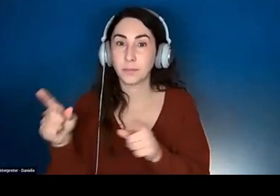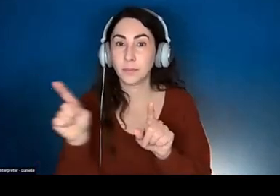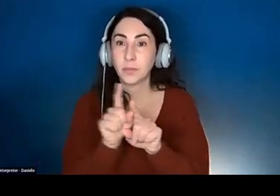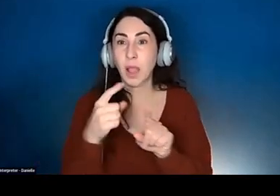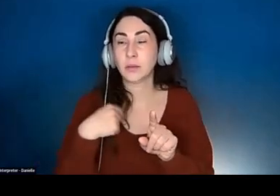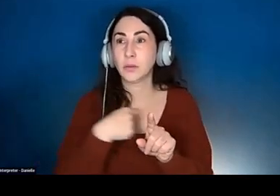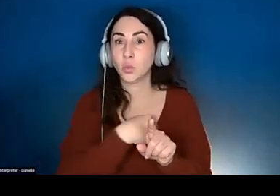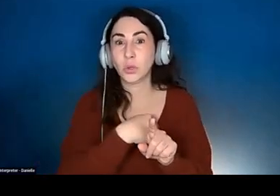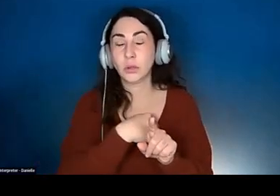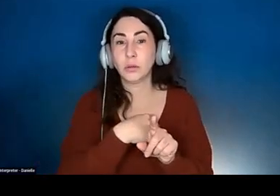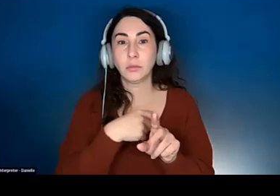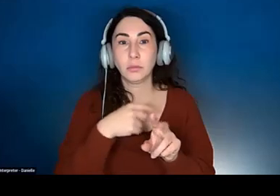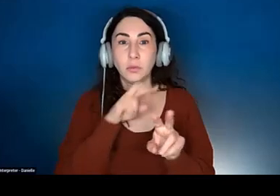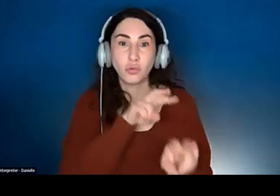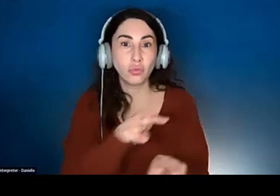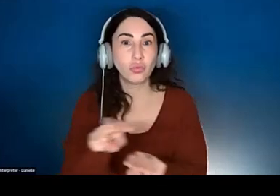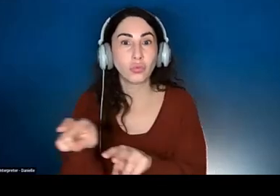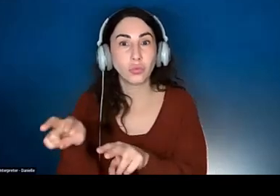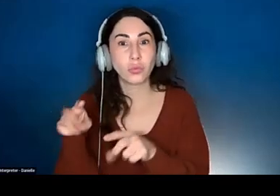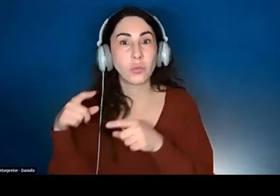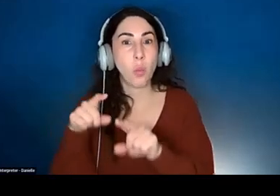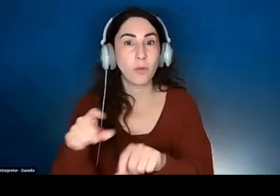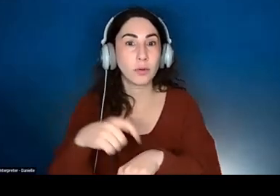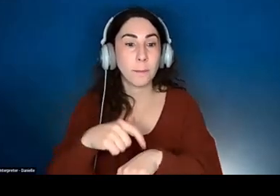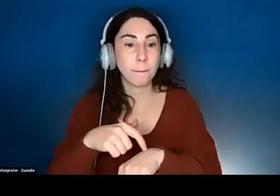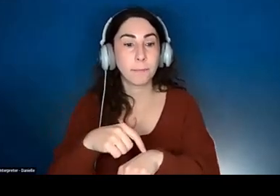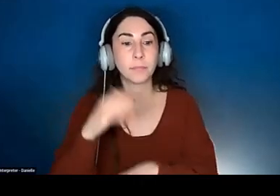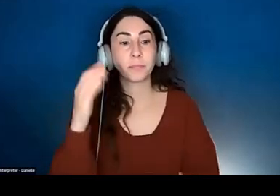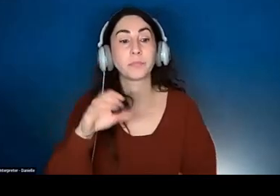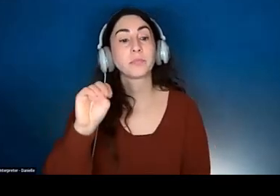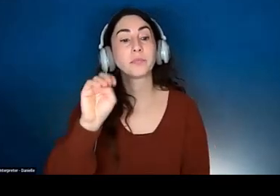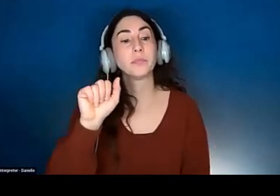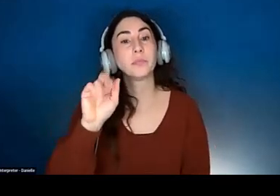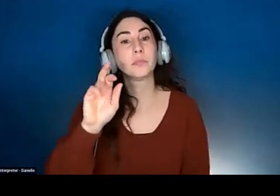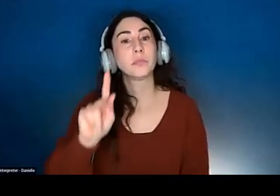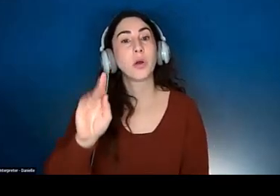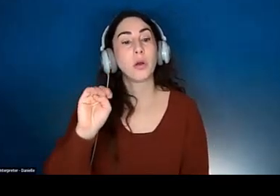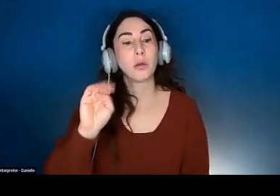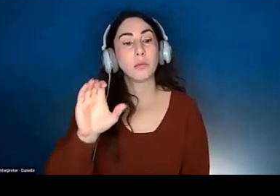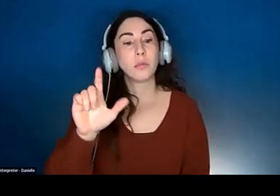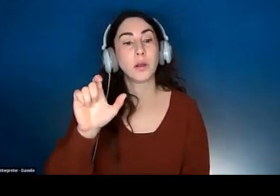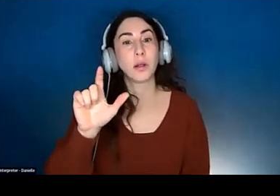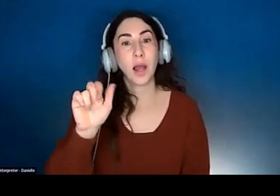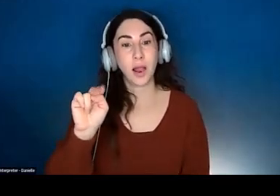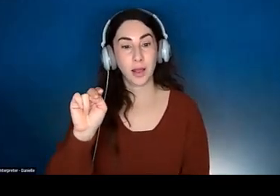So Mark McClellan was in the White House in 2000,